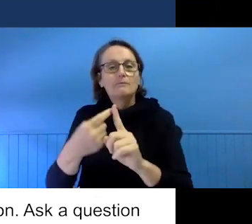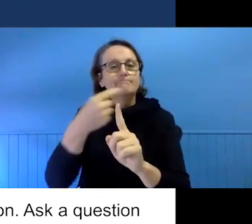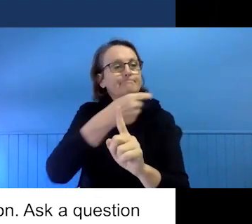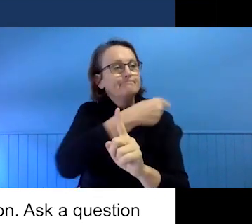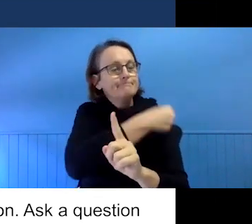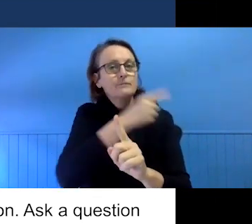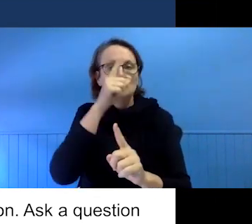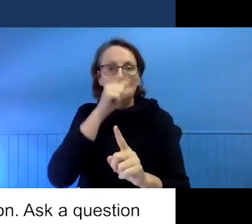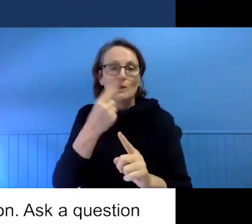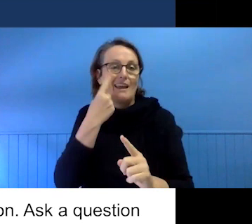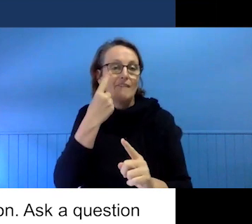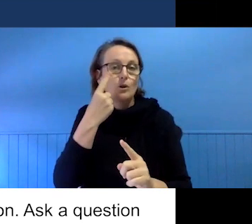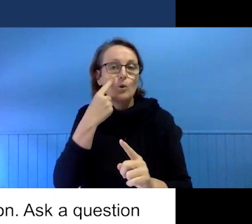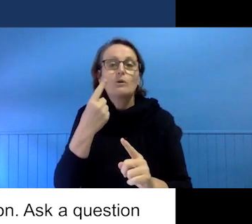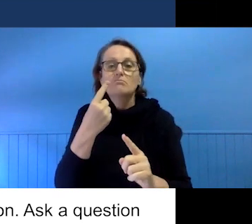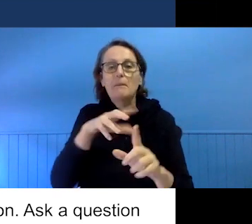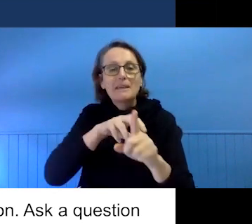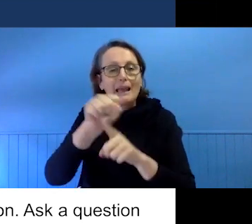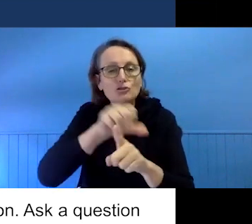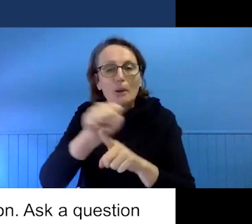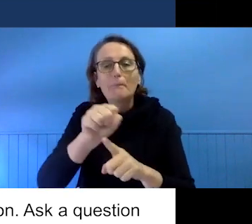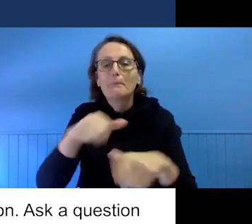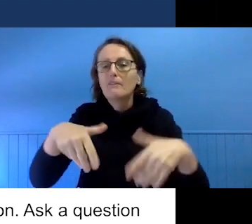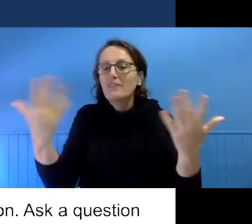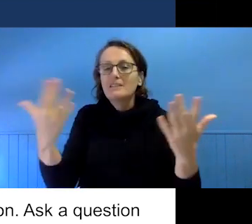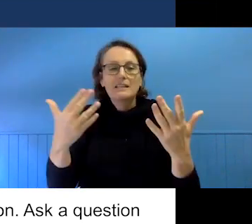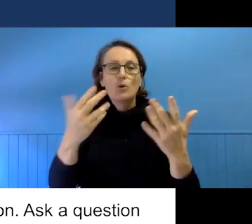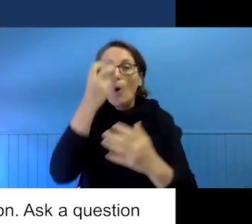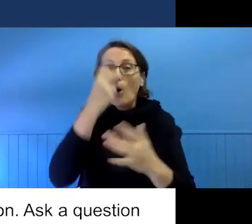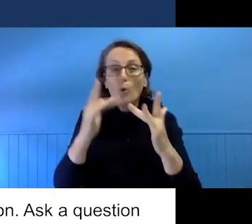can head here to catch up on any webinars you have missed or to share